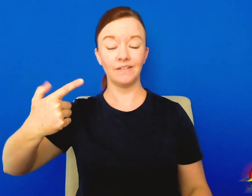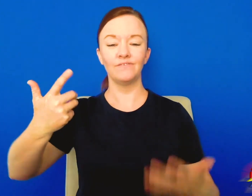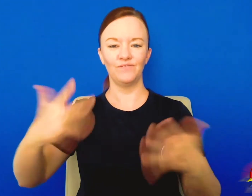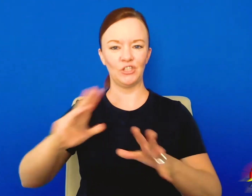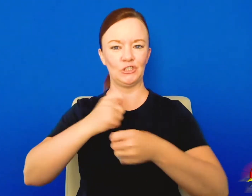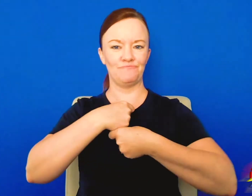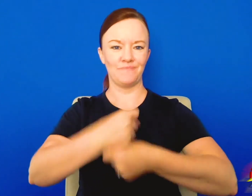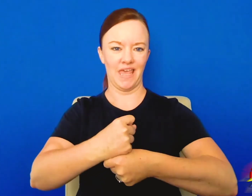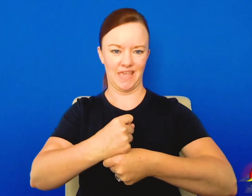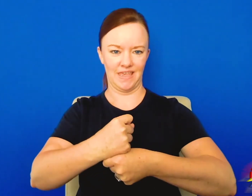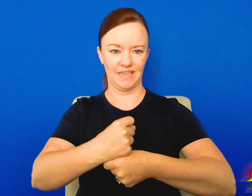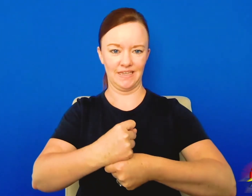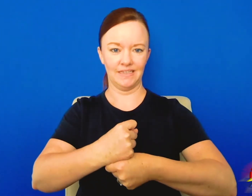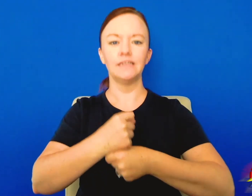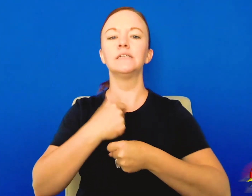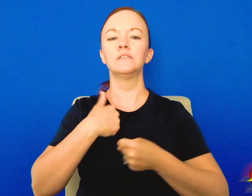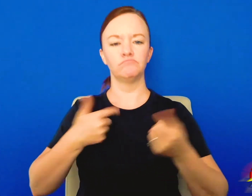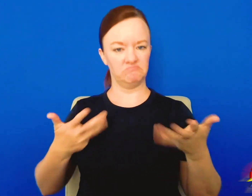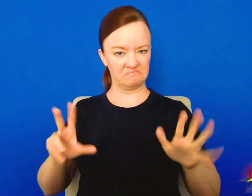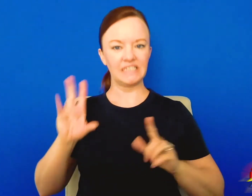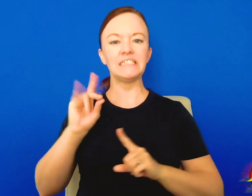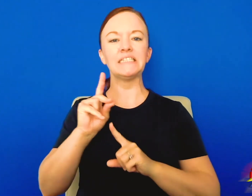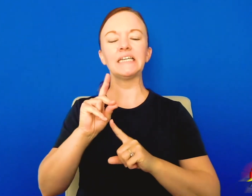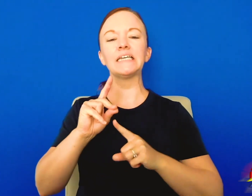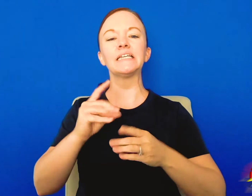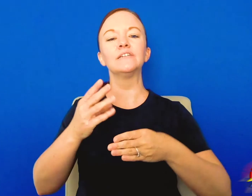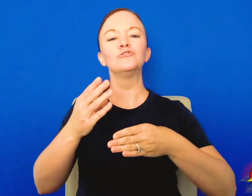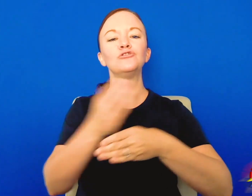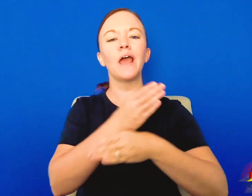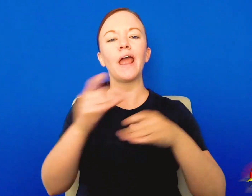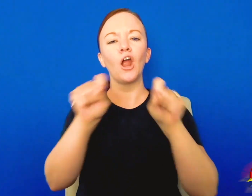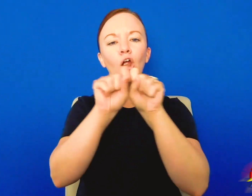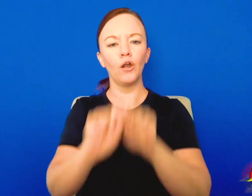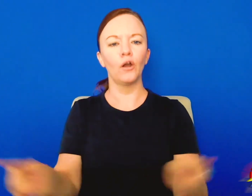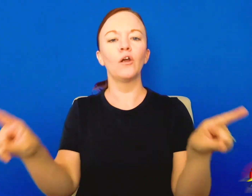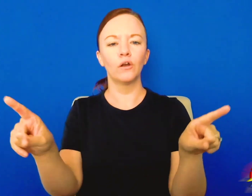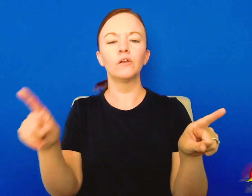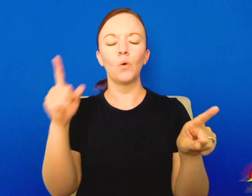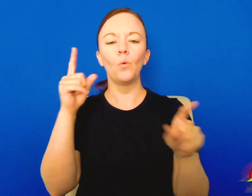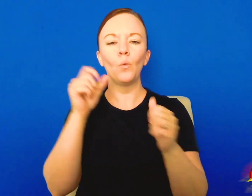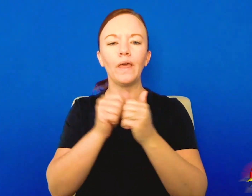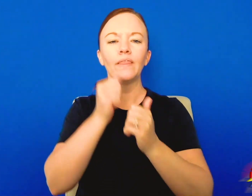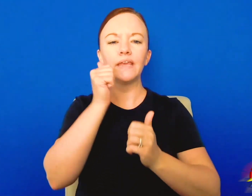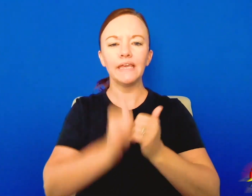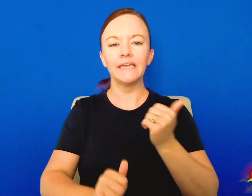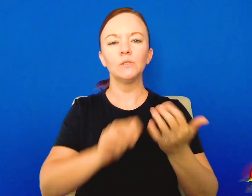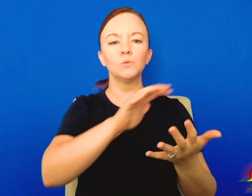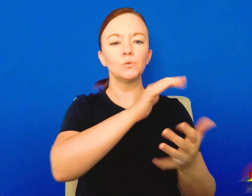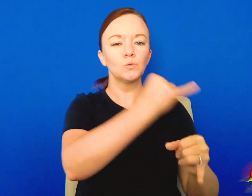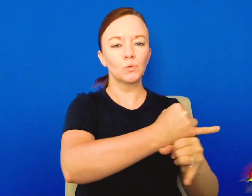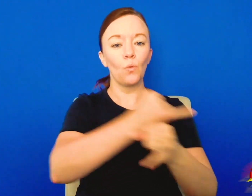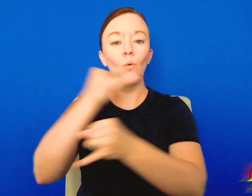ANSWER: YES, A STAFF REOPENING MANUAL HAS BEEN DEVELOPED. IT HAS BEEN SHARED WITH SCHOOL STAFF